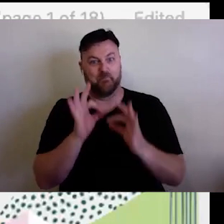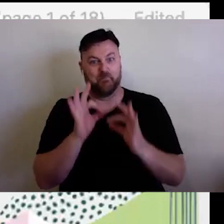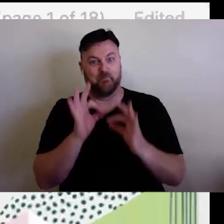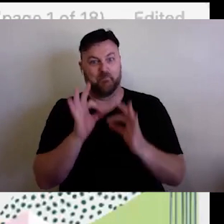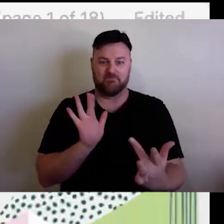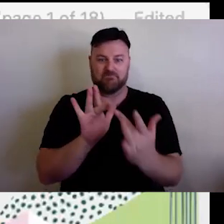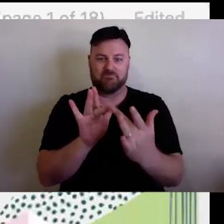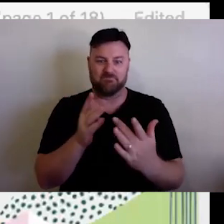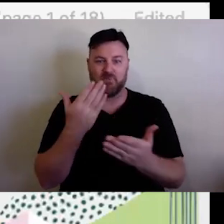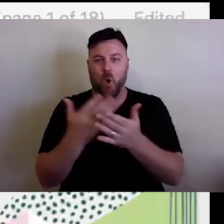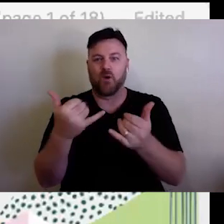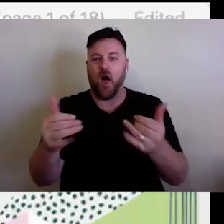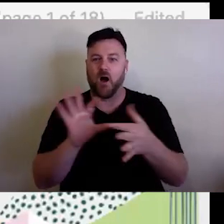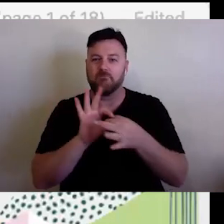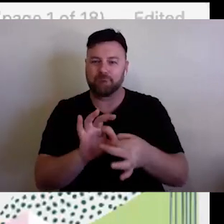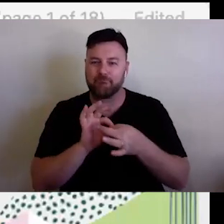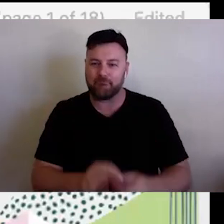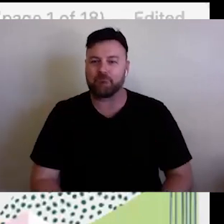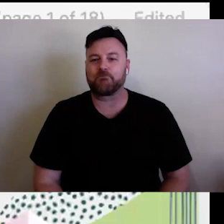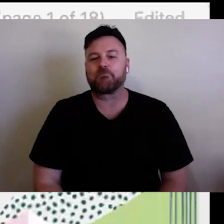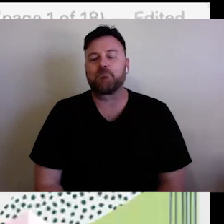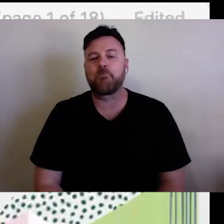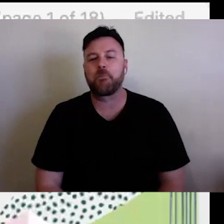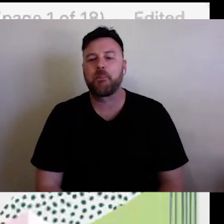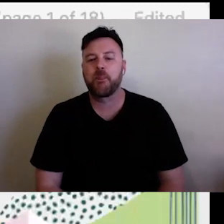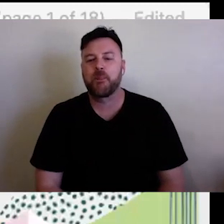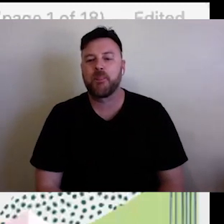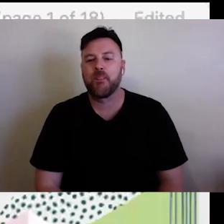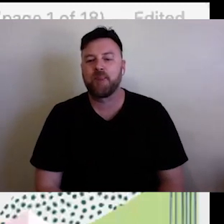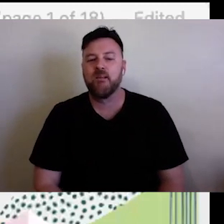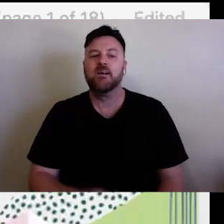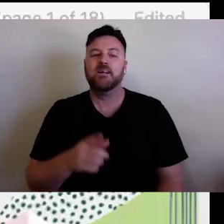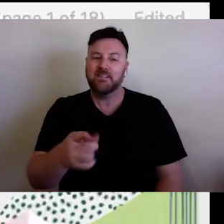I chose the name. And, yes, it's an important question for us to pause